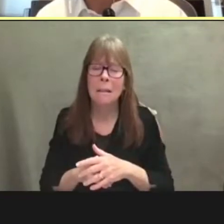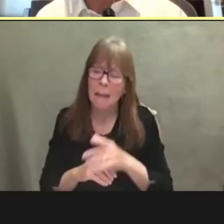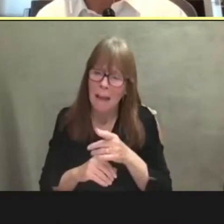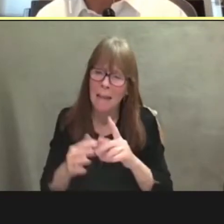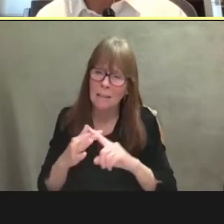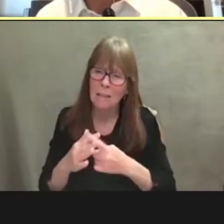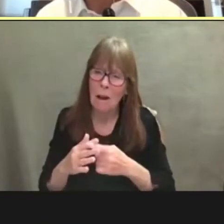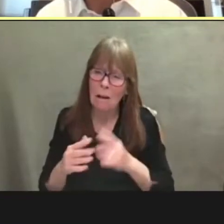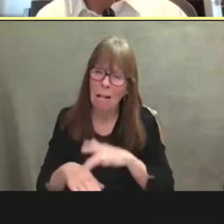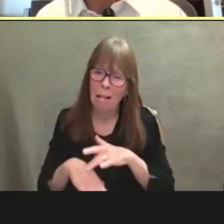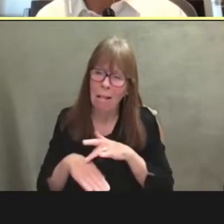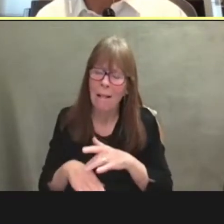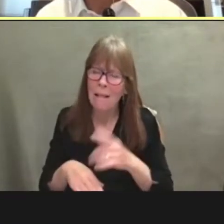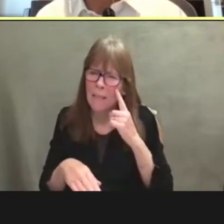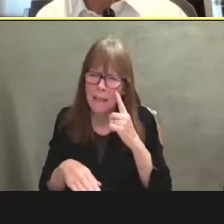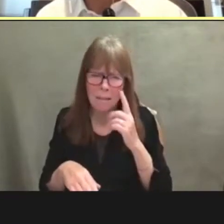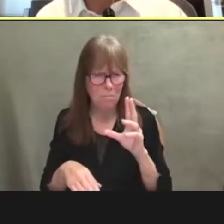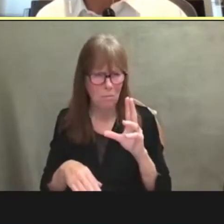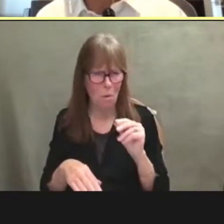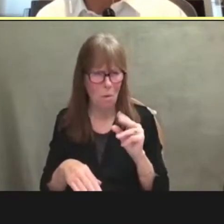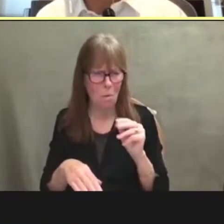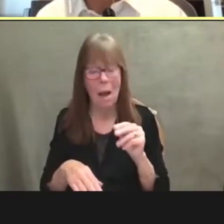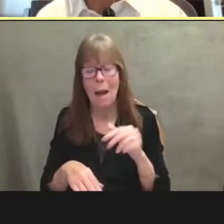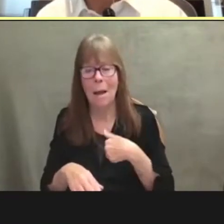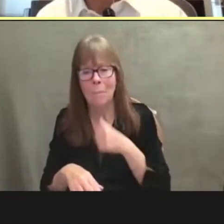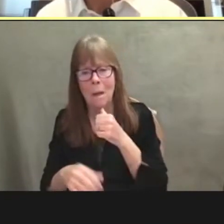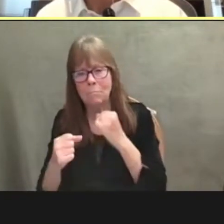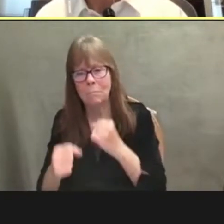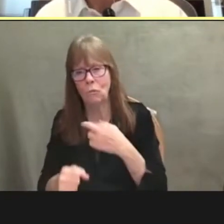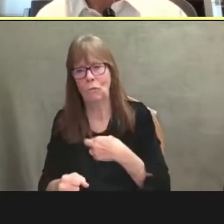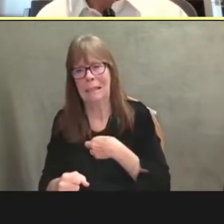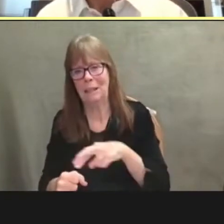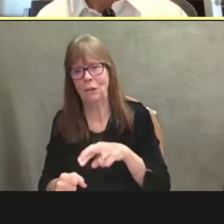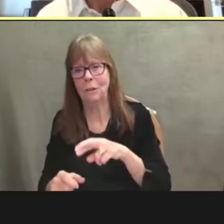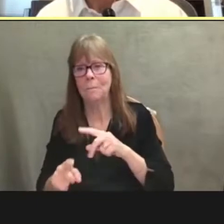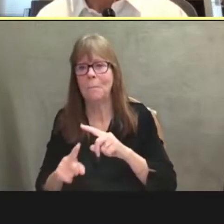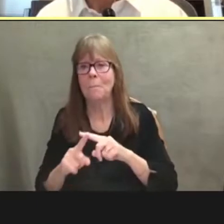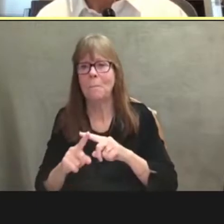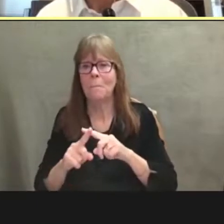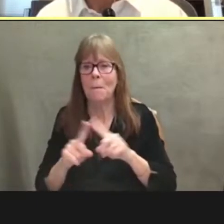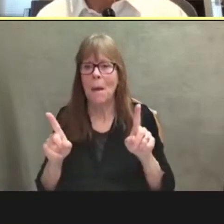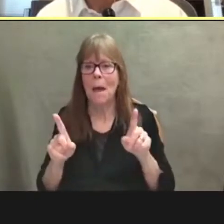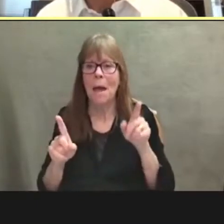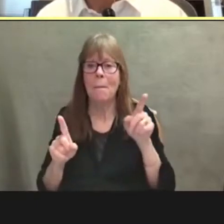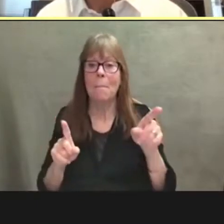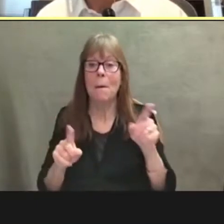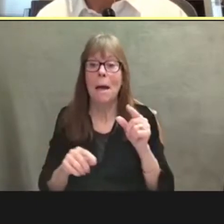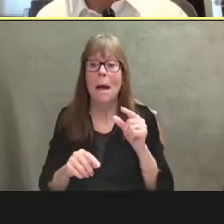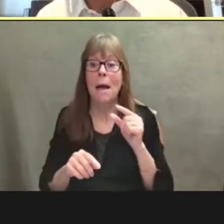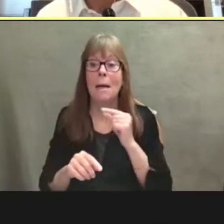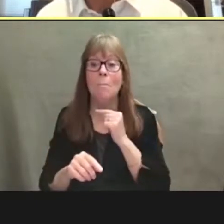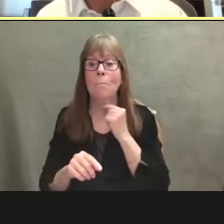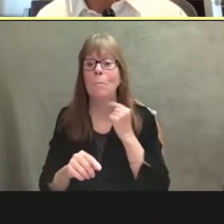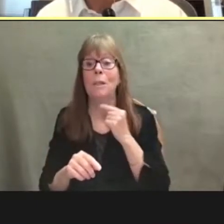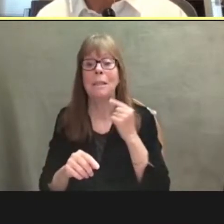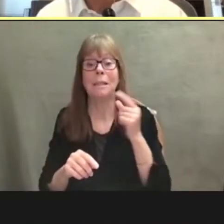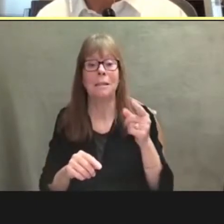And actually I'm not religious, but my priest introduced me to this concept for the first